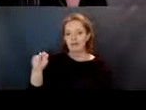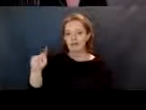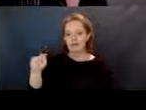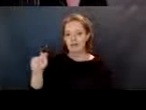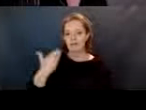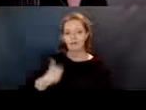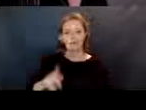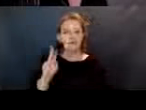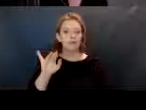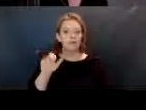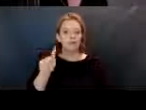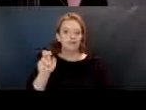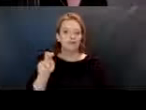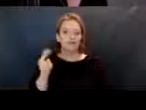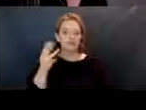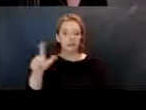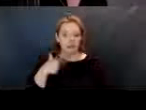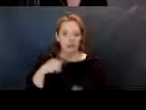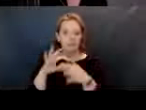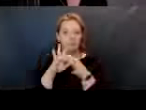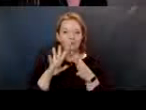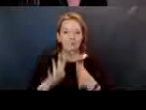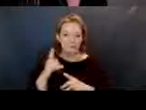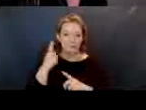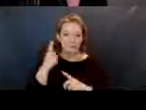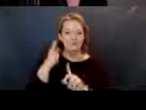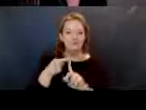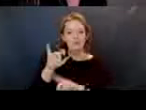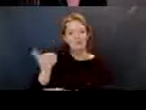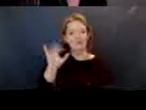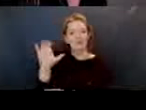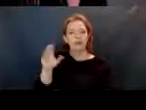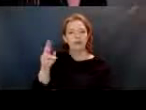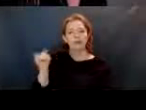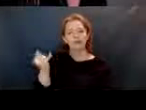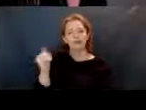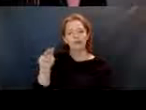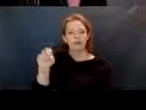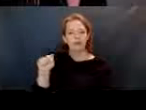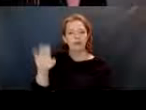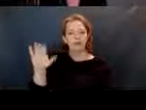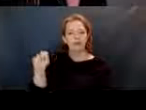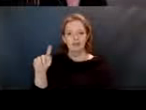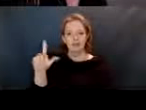I'm here tonight with LaVona Andrews who will be providing ASL interpretation for the event,